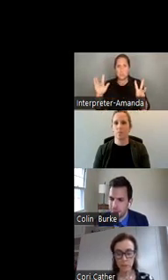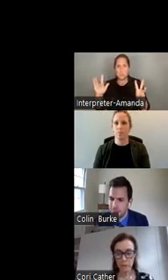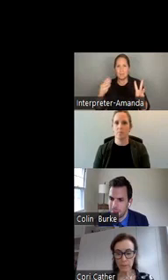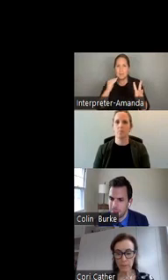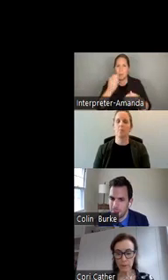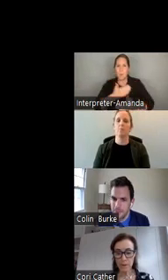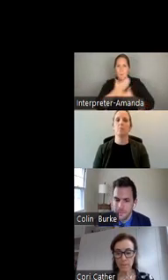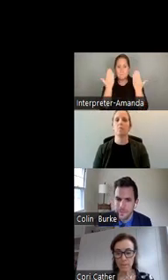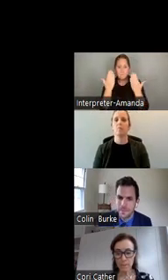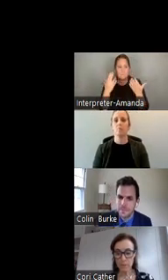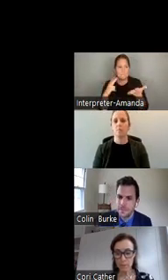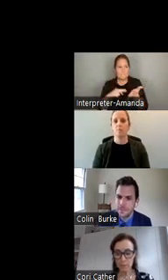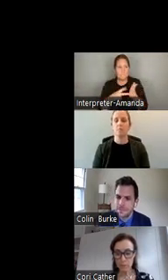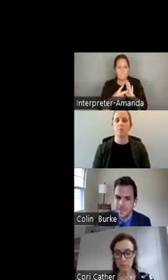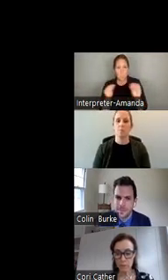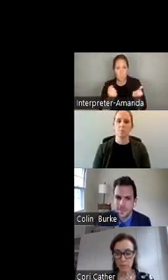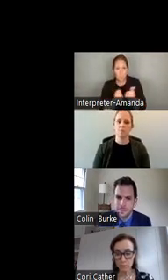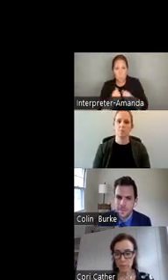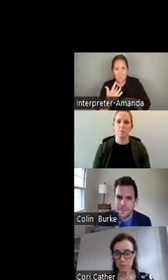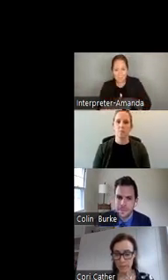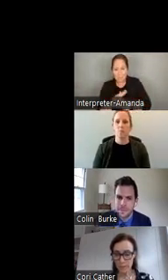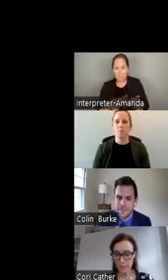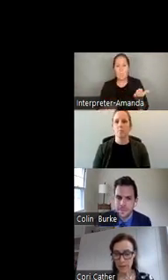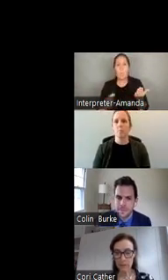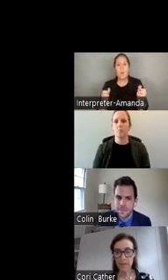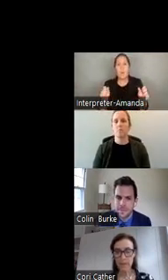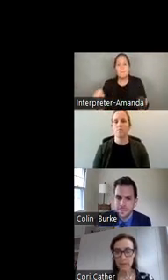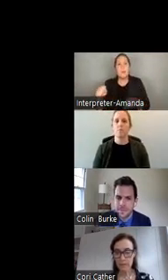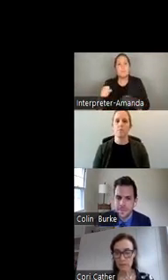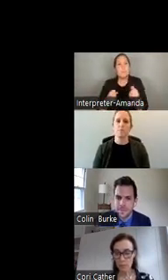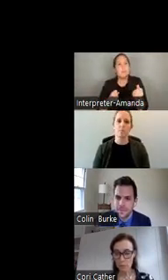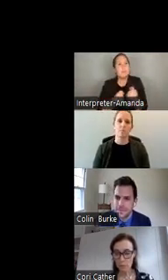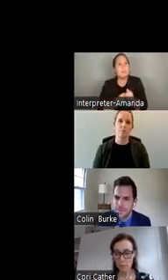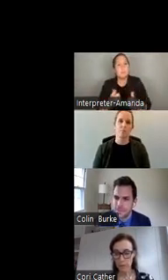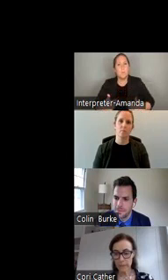available potential supports which the youth is conflicted about is there a role for family